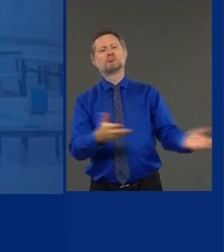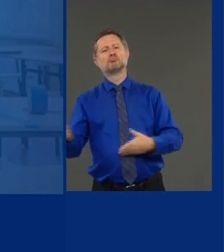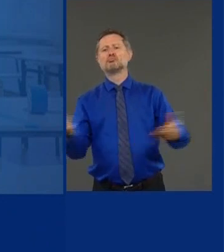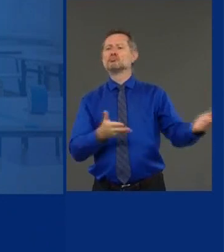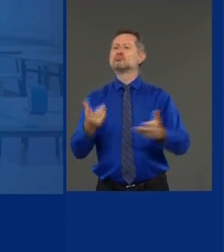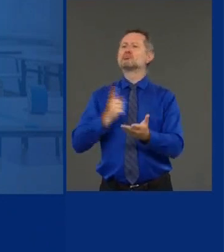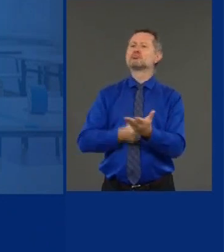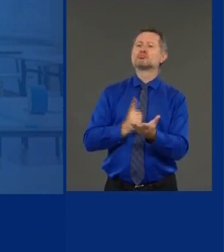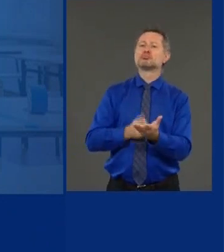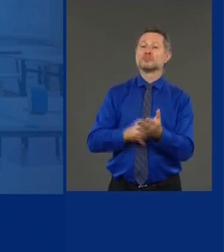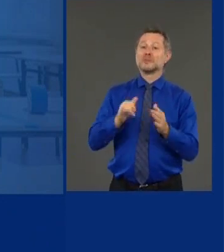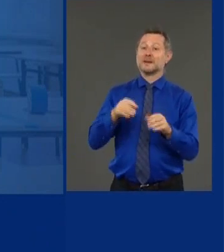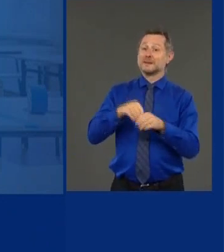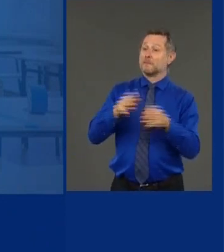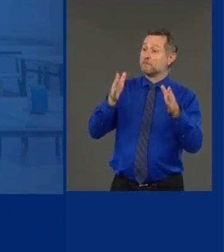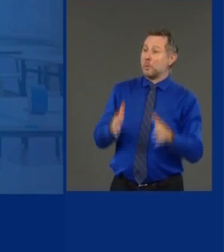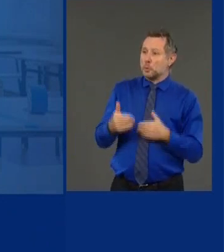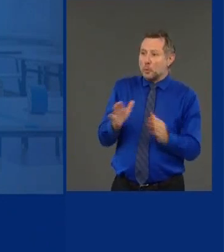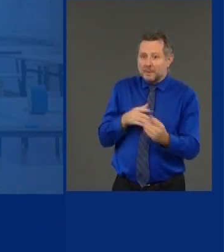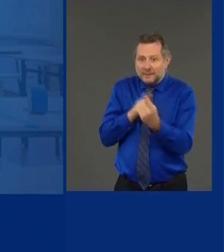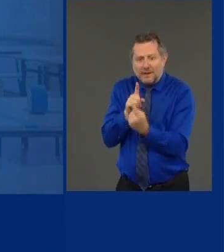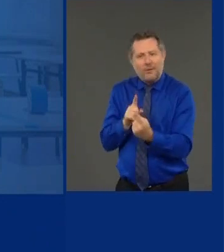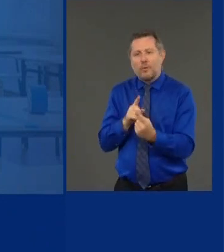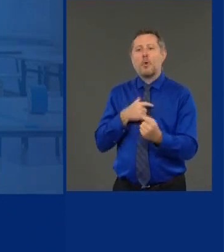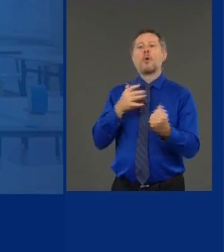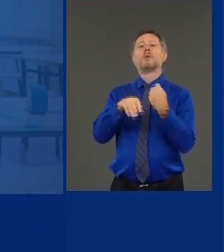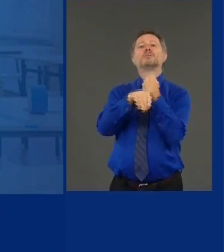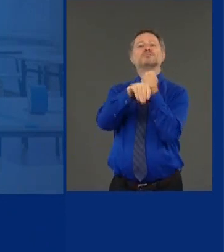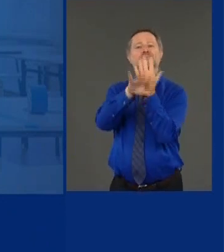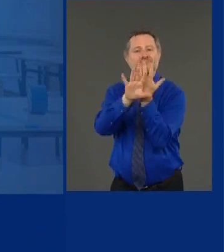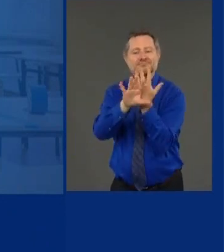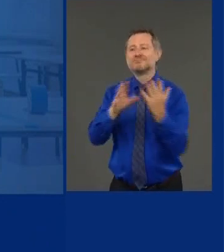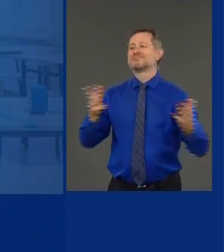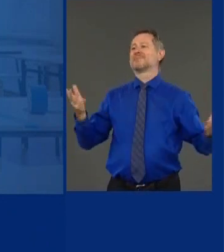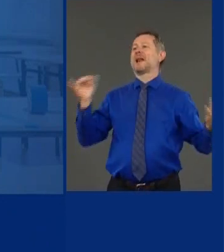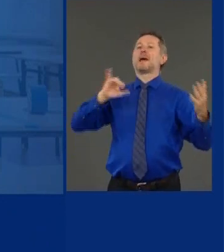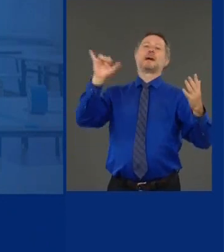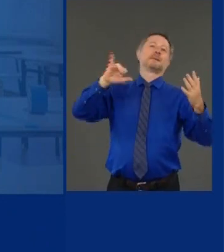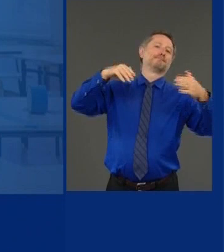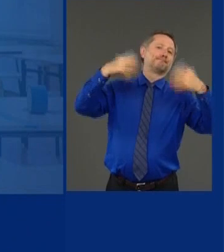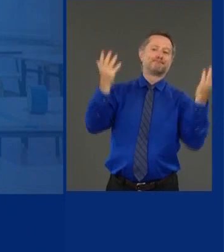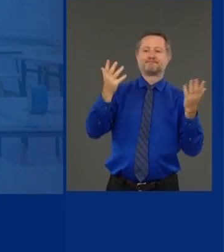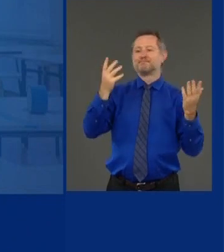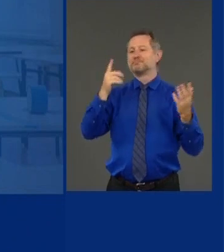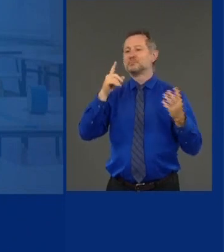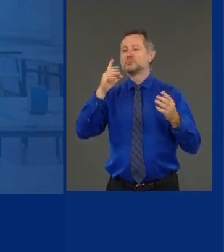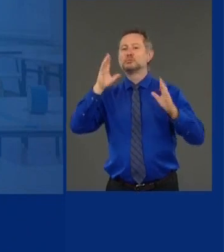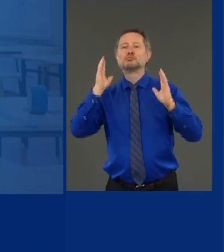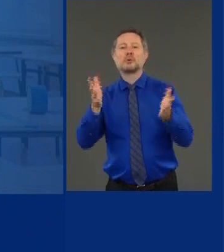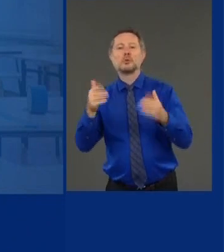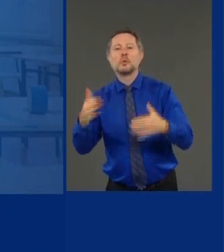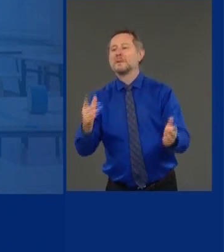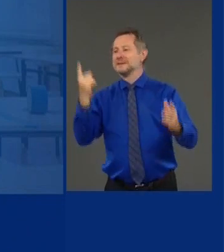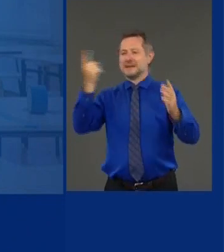NOW. HAVE THOSE CONVERSATIONS NOW. YOU CAN'T CALL PEOPLE INTO A CONFERENCE ROOM, BUT YOU CAN